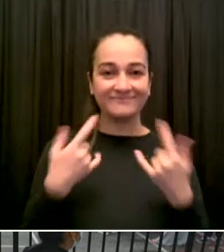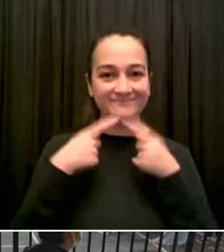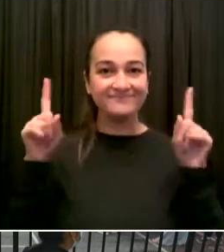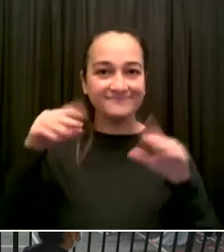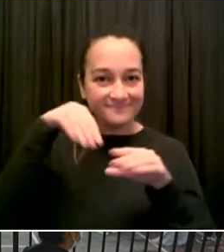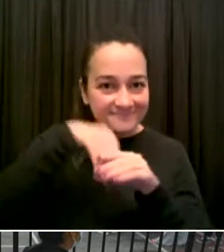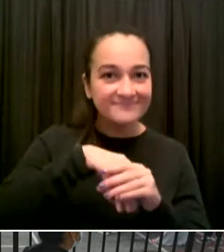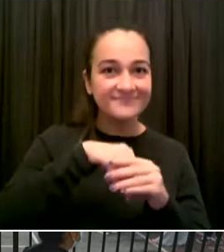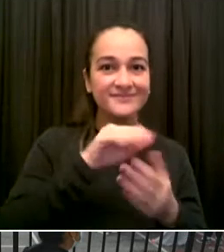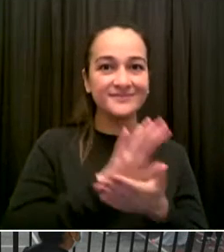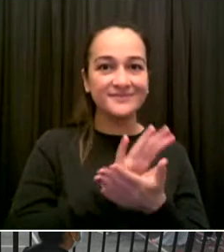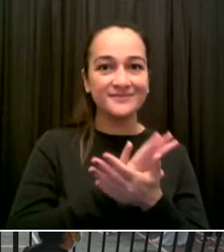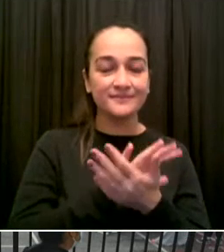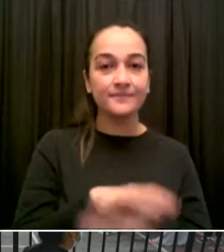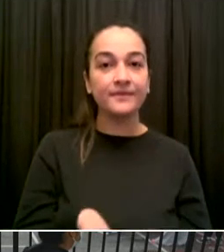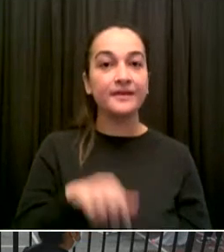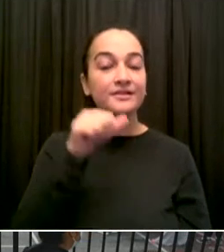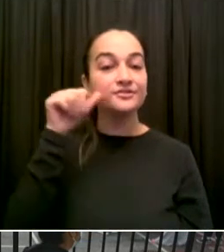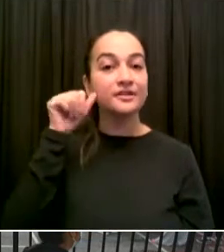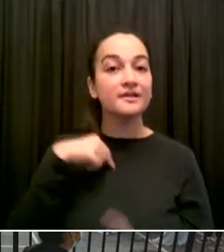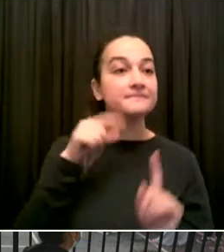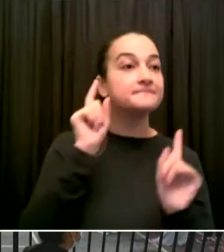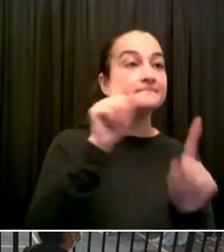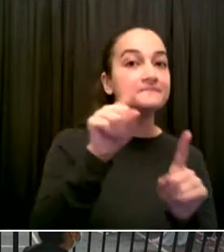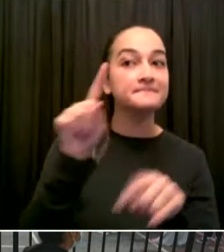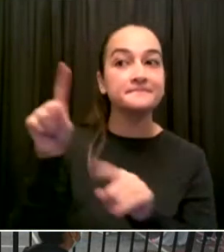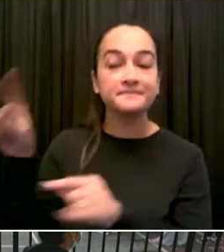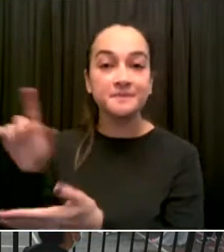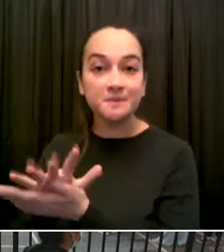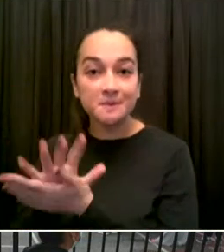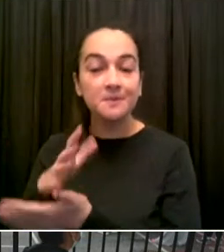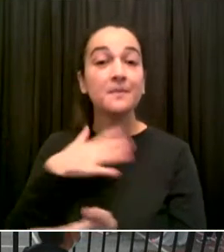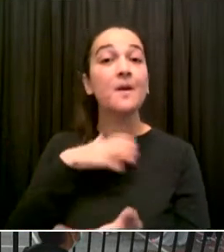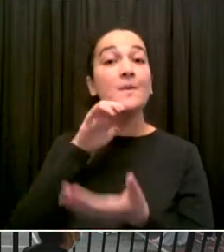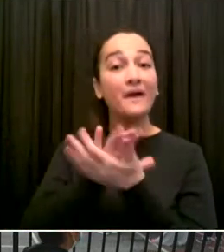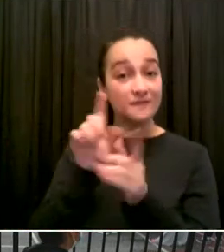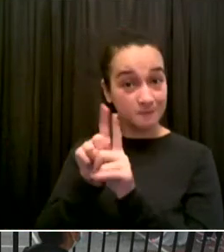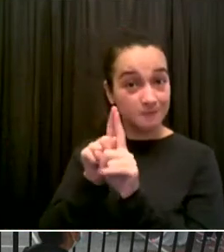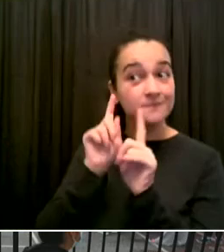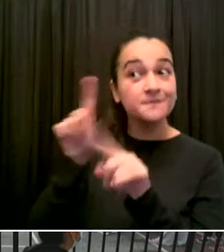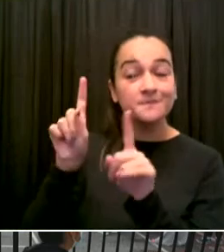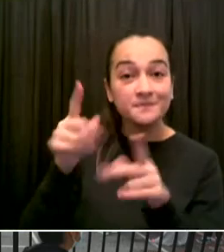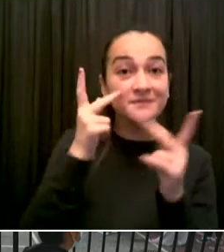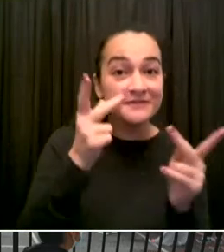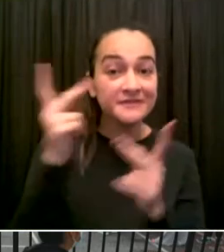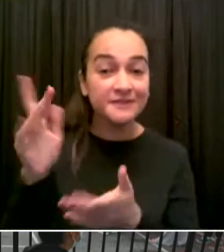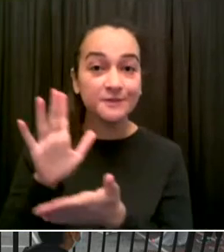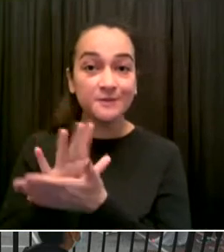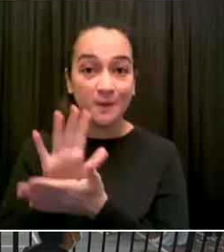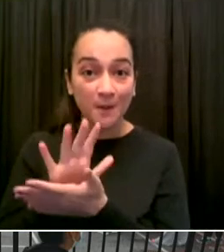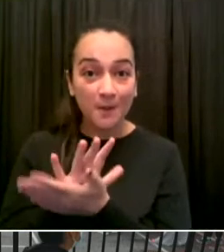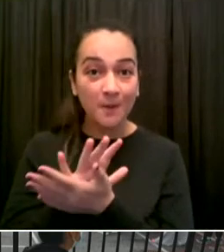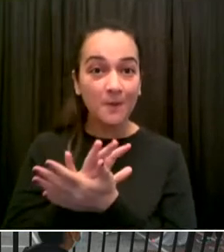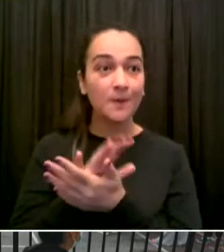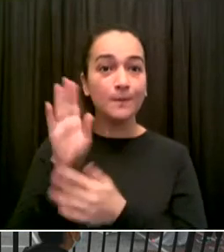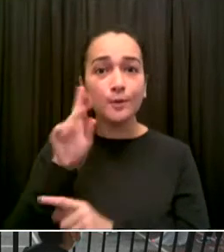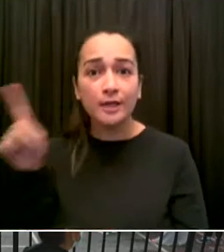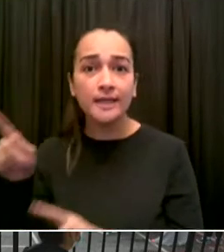WORKED INSTANTLY.